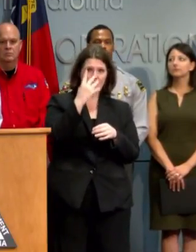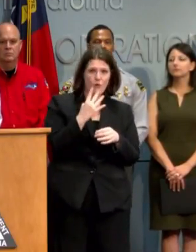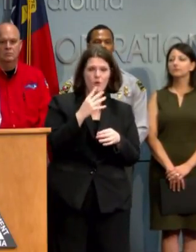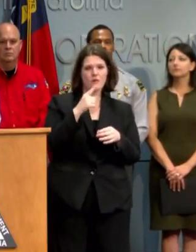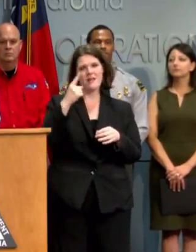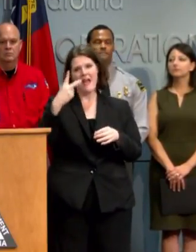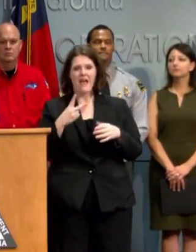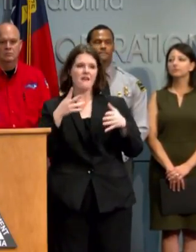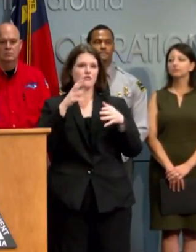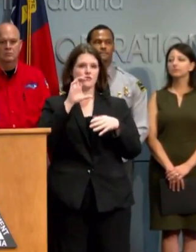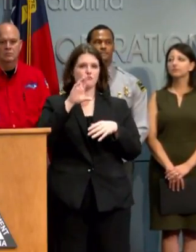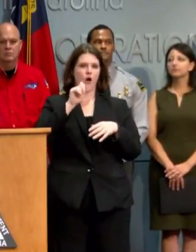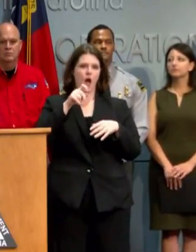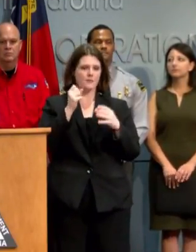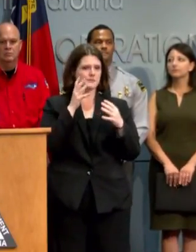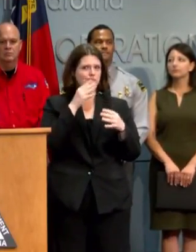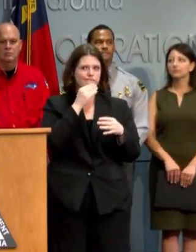WIND DAMAGE TO THEIR CROPS.